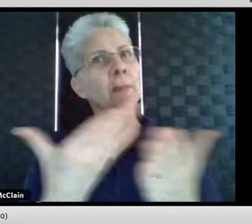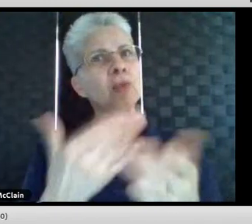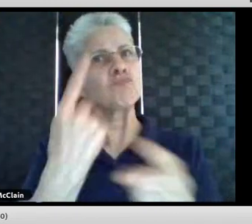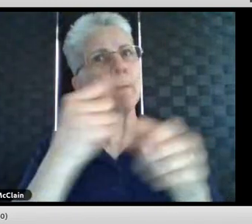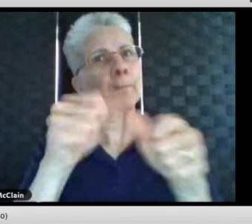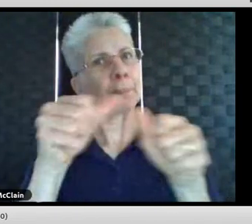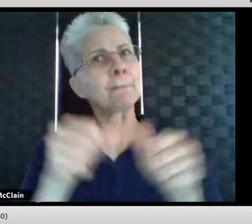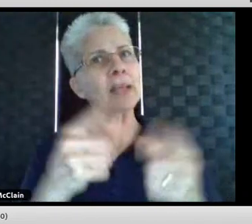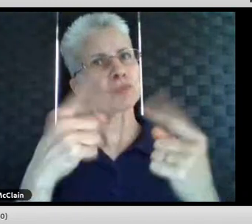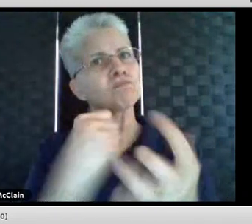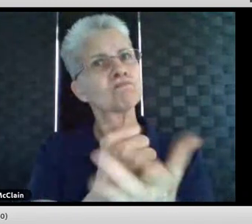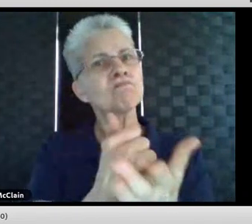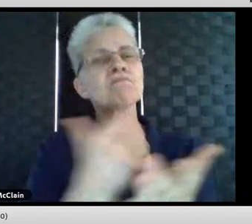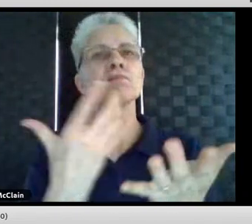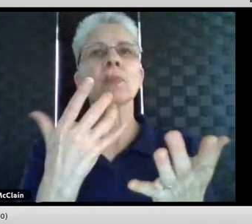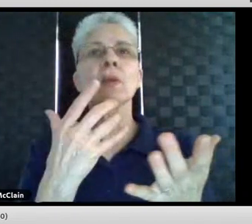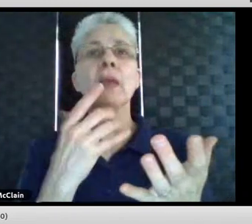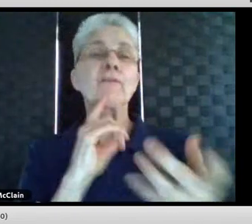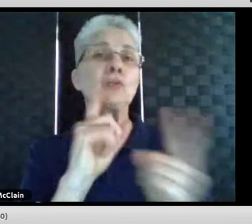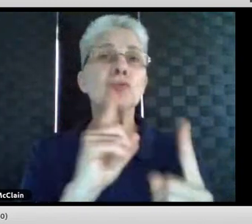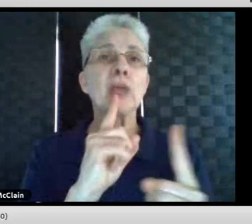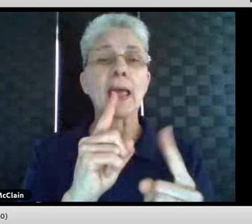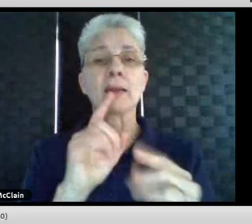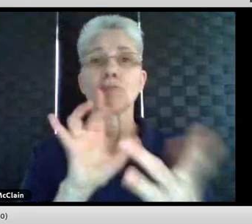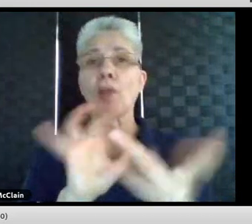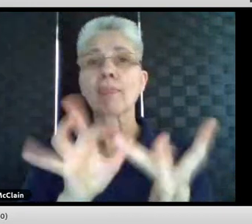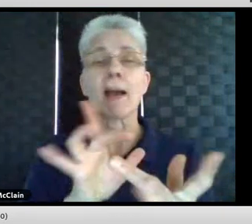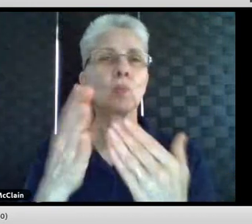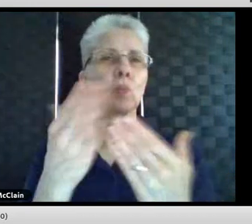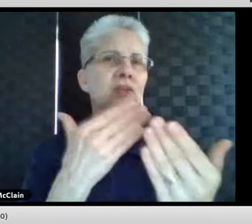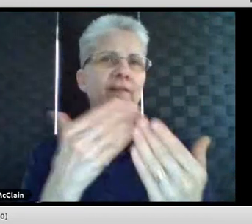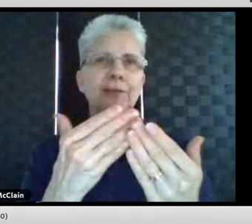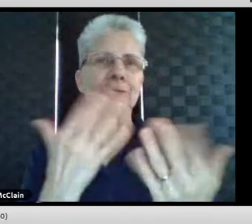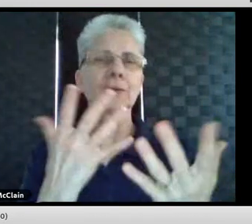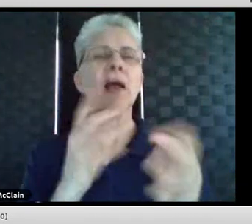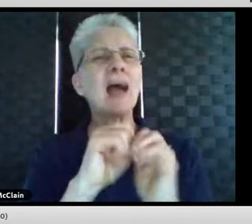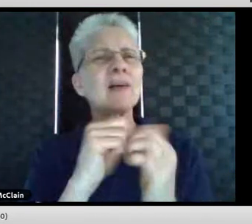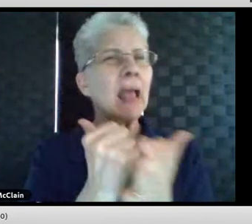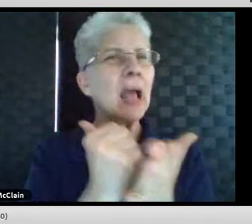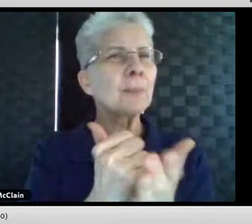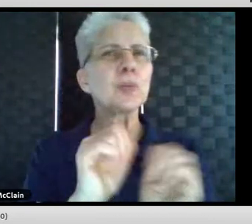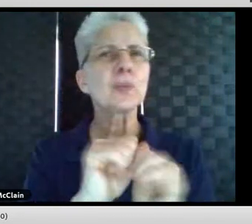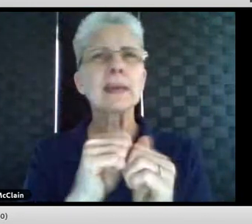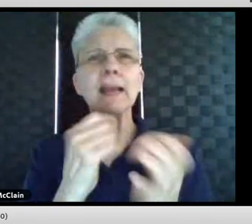you know, so when you either a chat or a person, you know, "How can I help you? I'm here to help you. You've come to the right place"